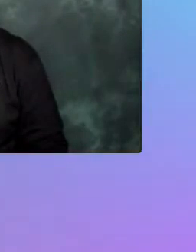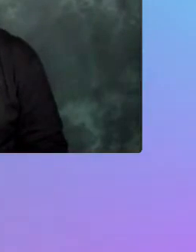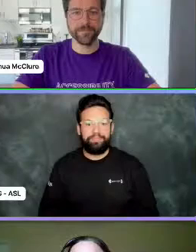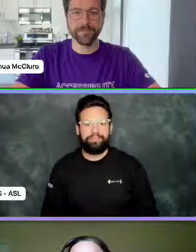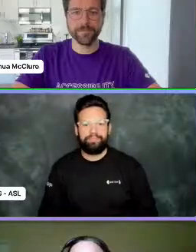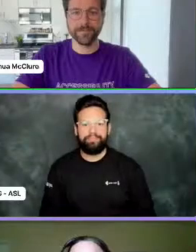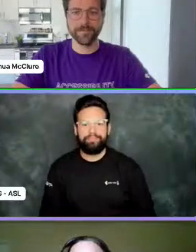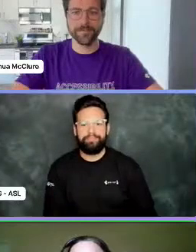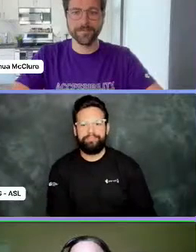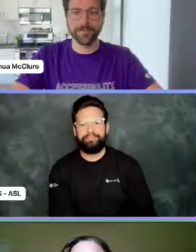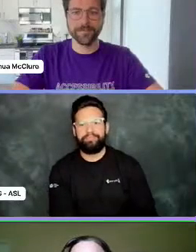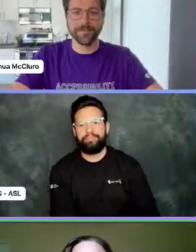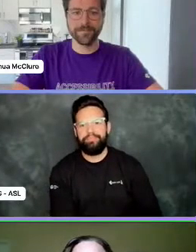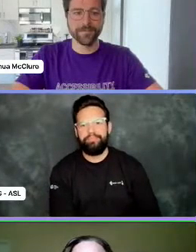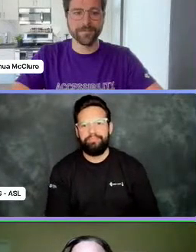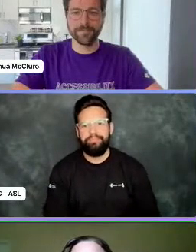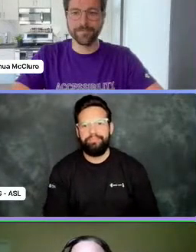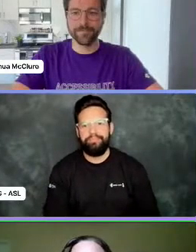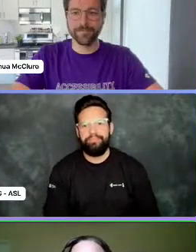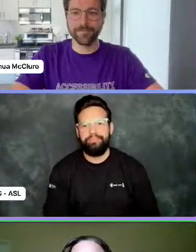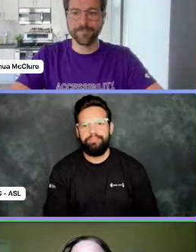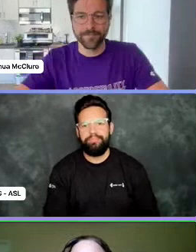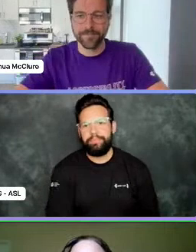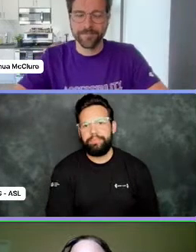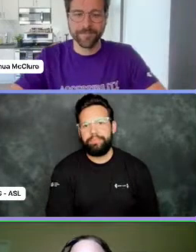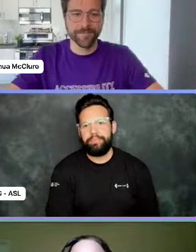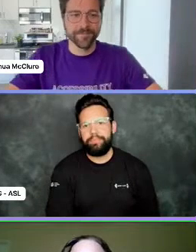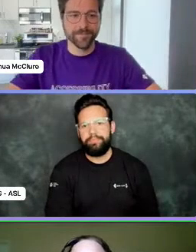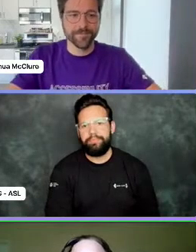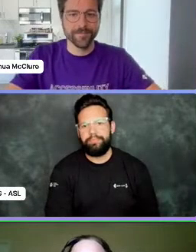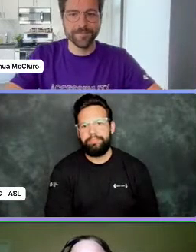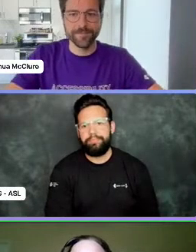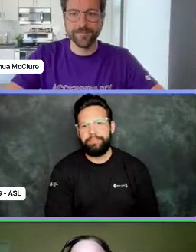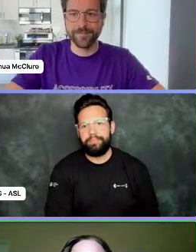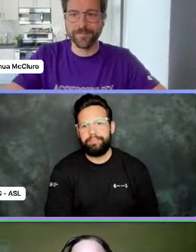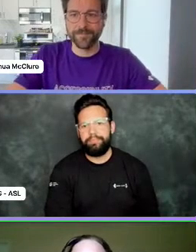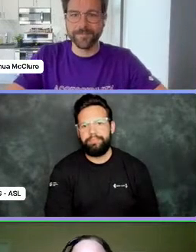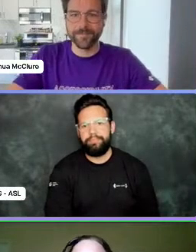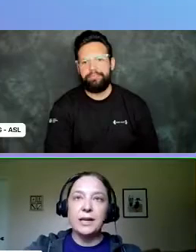to the video stream. With that, I'm gonna hand it over to Rachel.